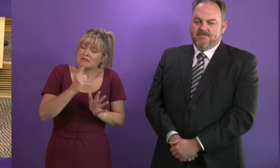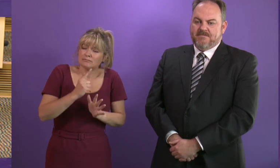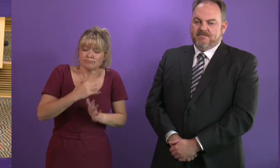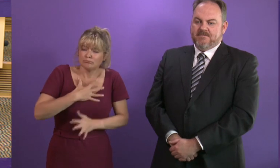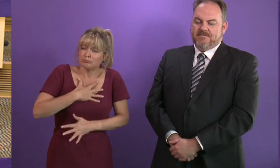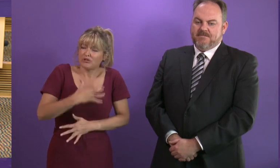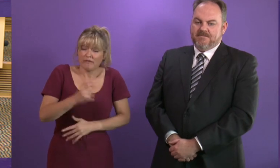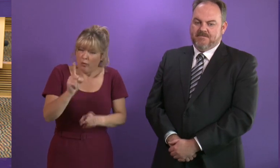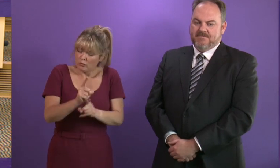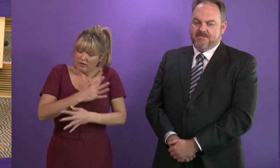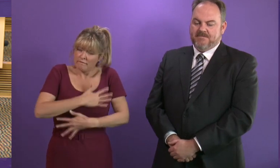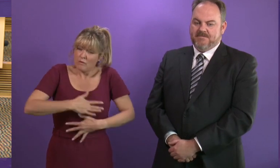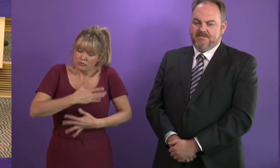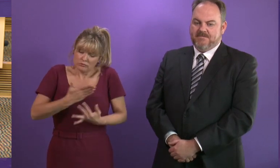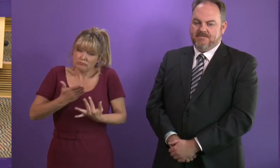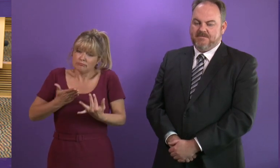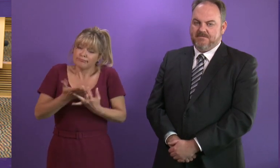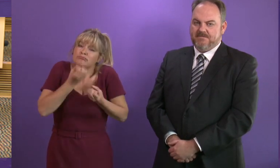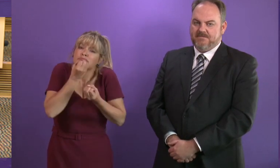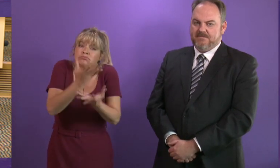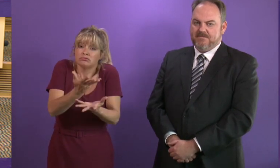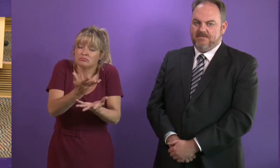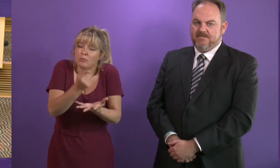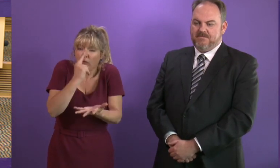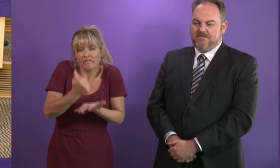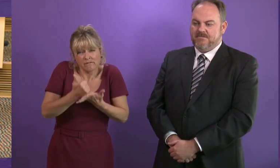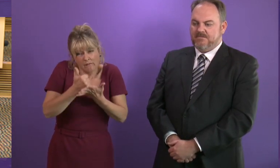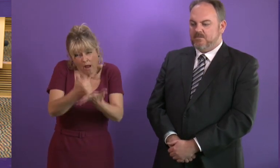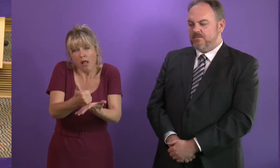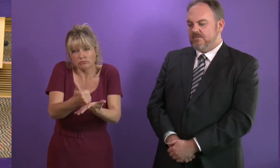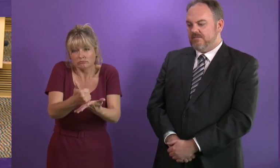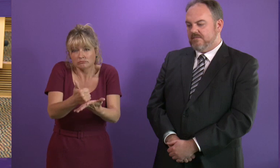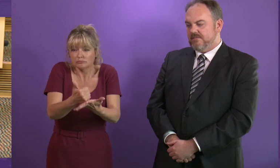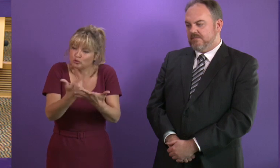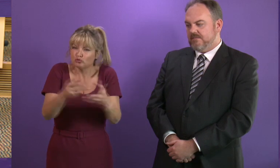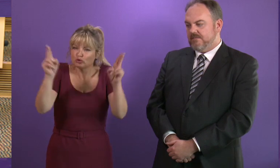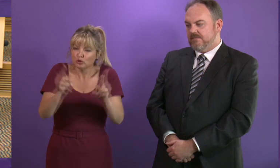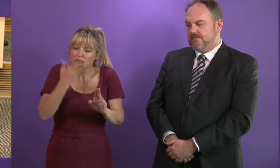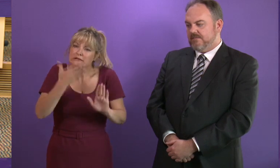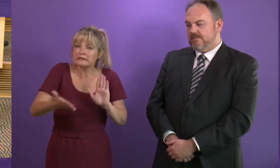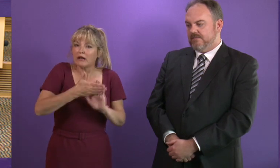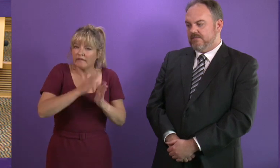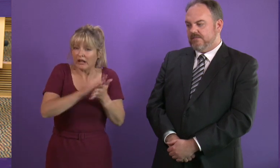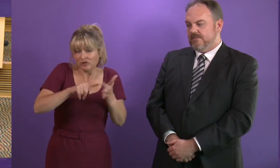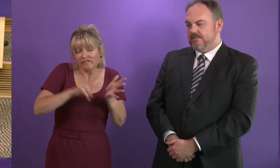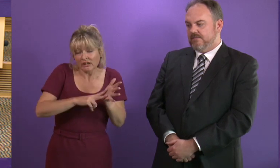this week will have done a great deal to address that stigma. Many people across the United